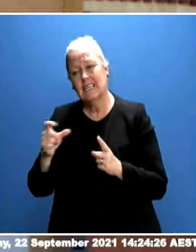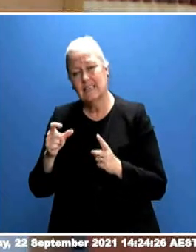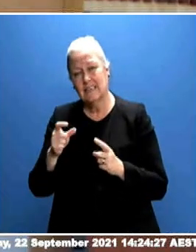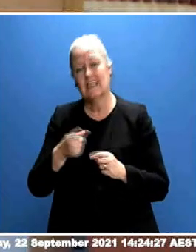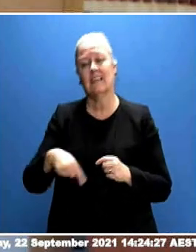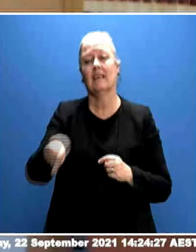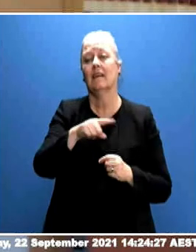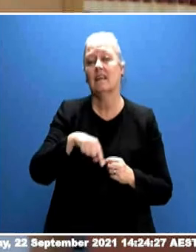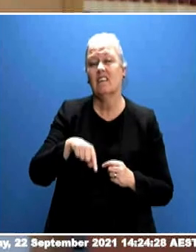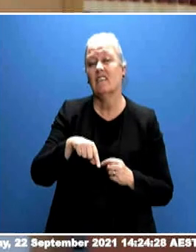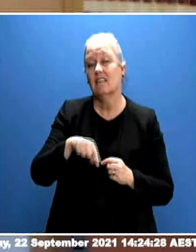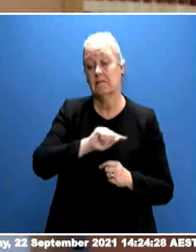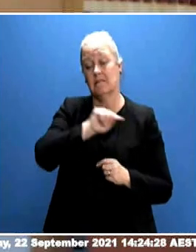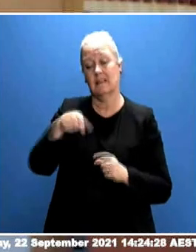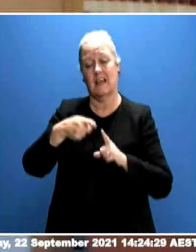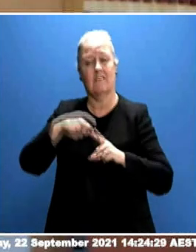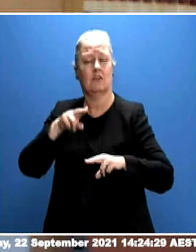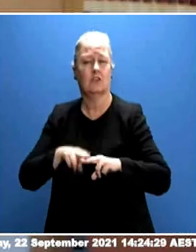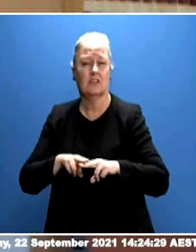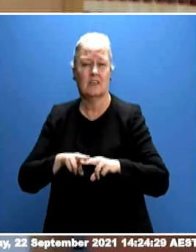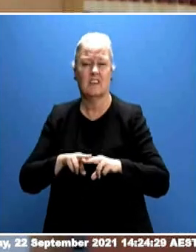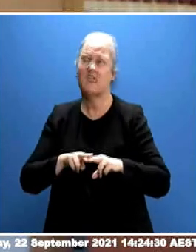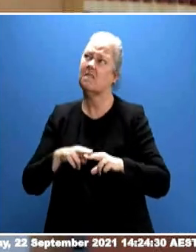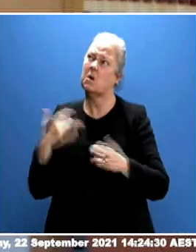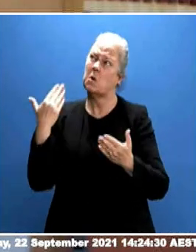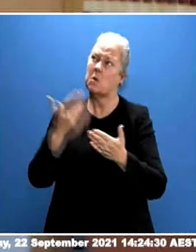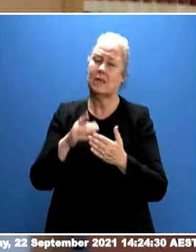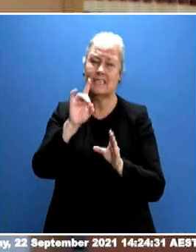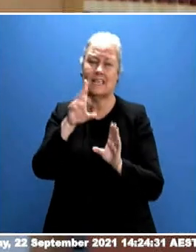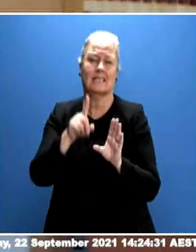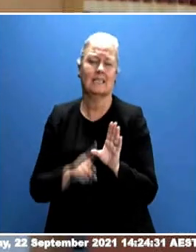over the last 10 years or so that the Centre has been open come once,